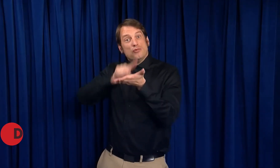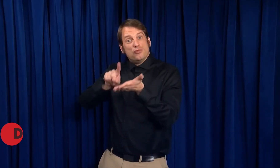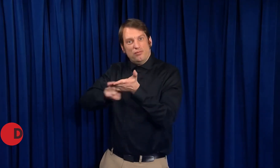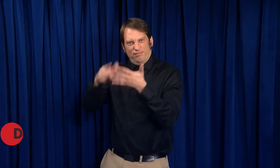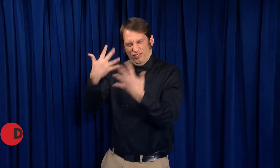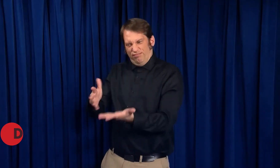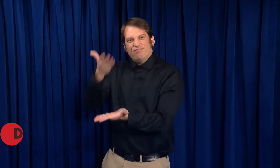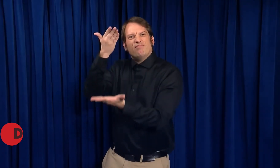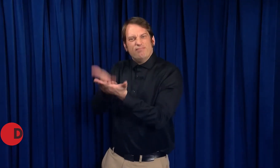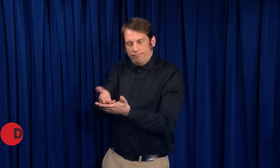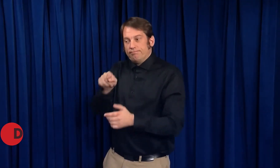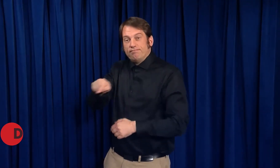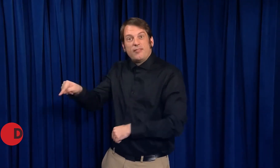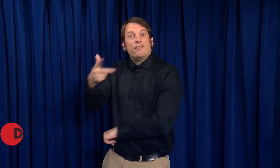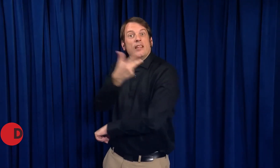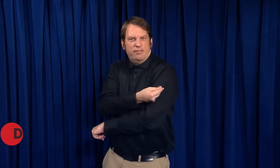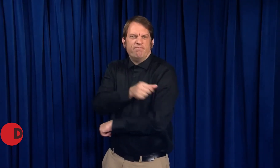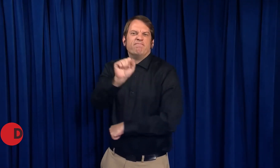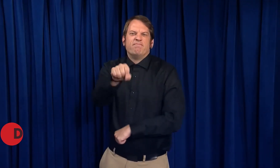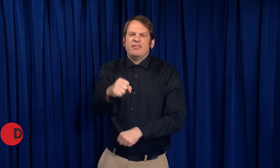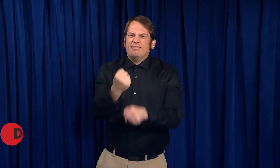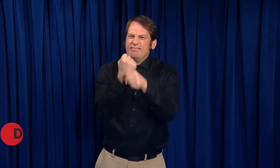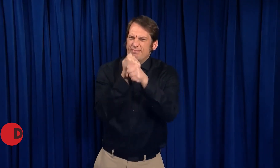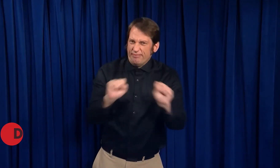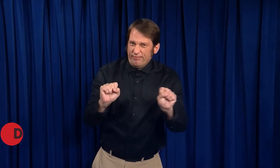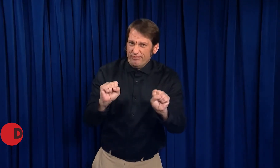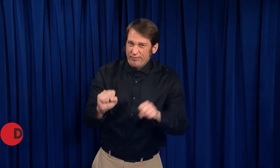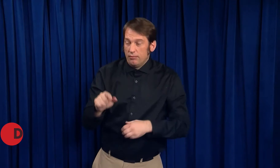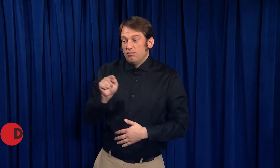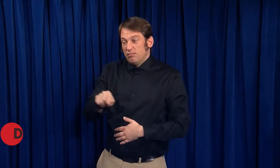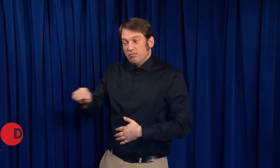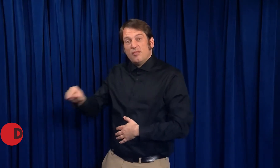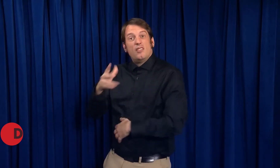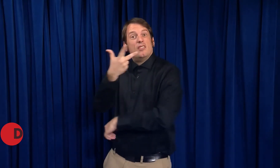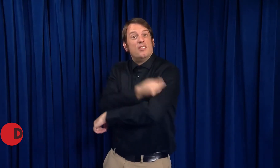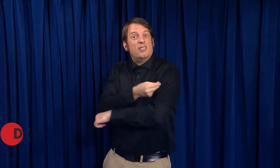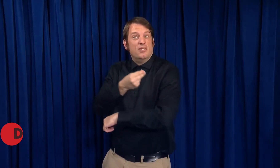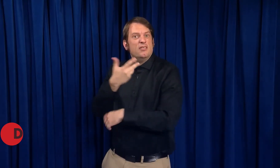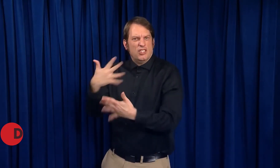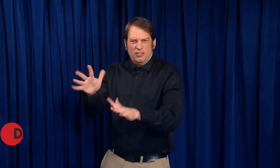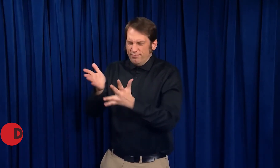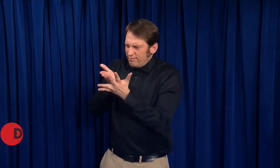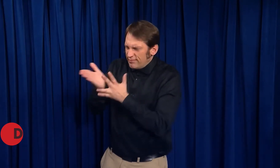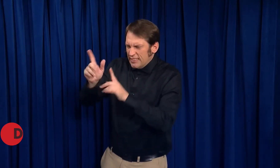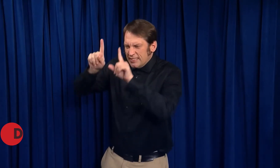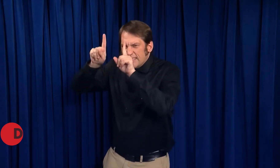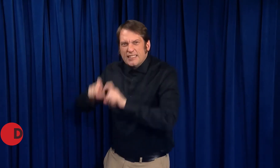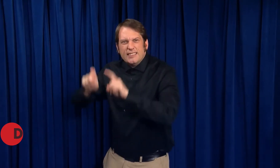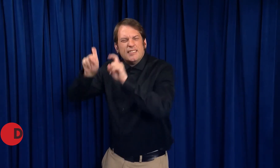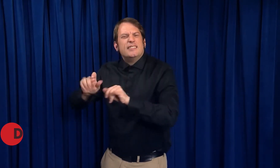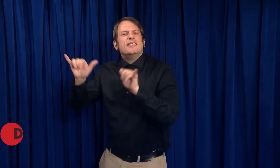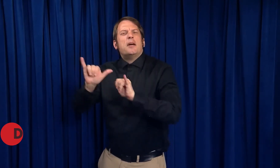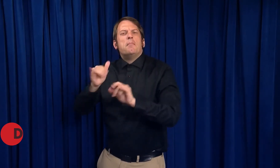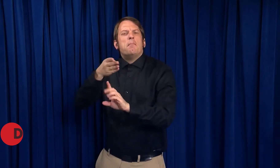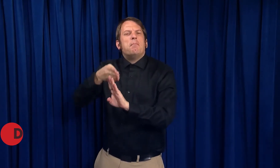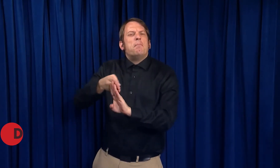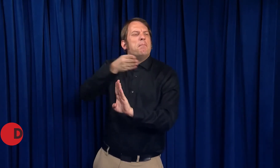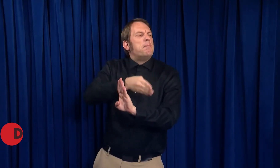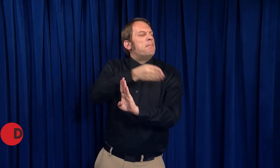=Research has shown that the vaccinations are safe. These vaccines have undergone the same tests that previous